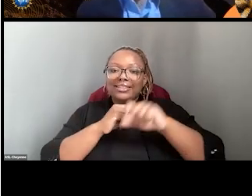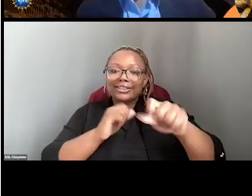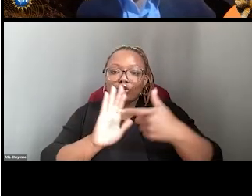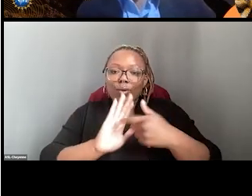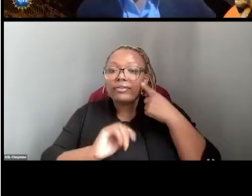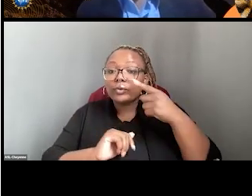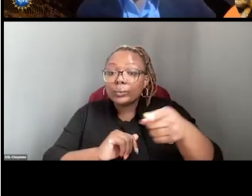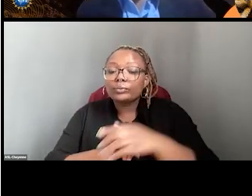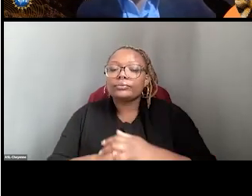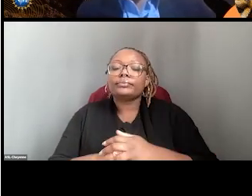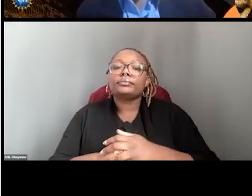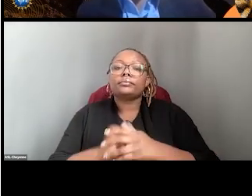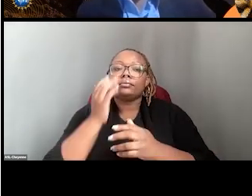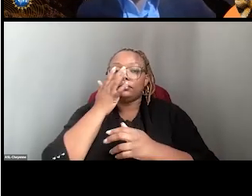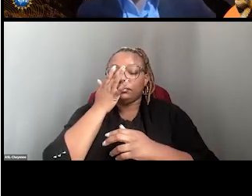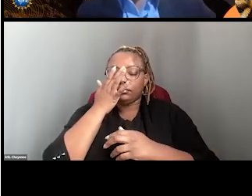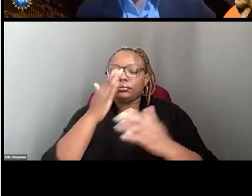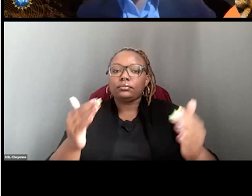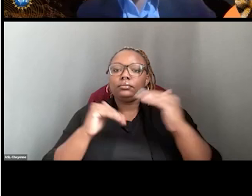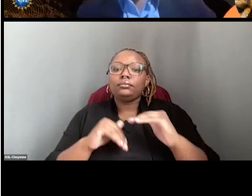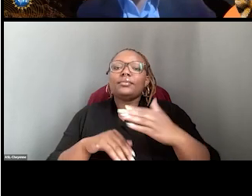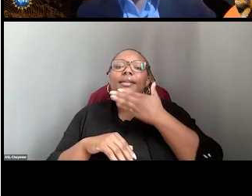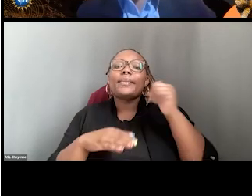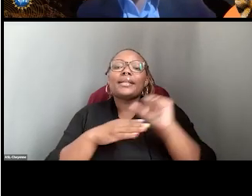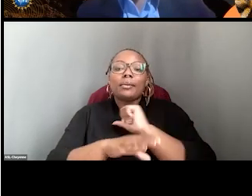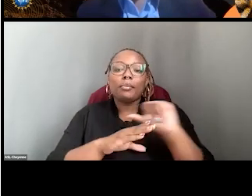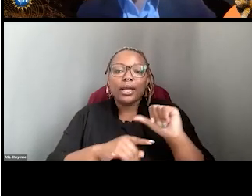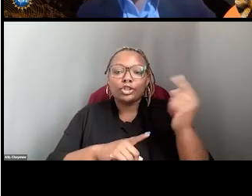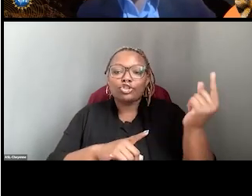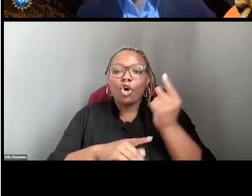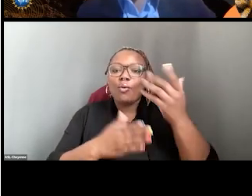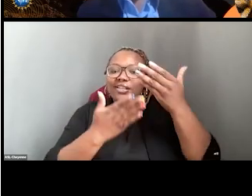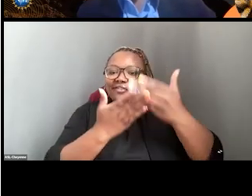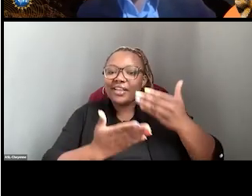that best practice is always validate the award end date once you believe you've submitted